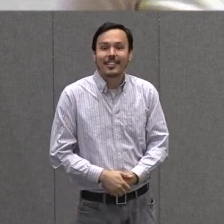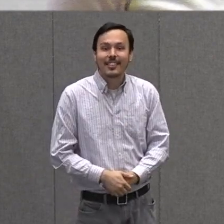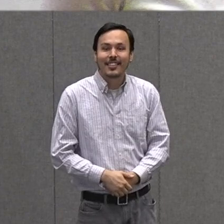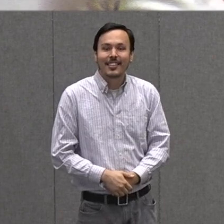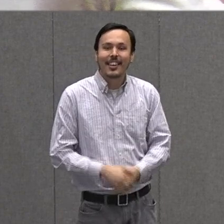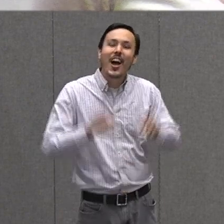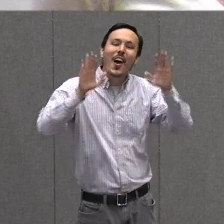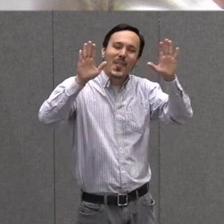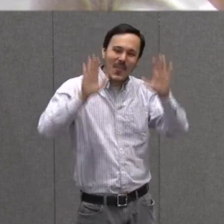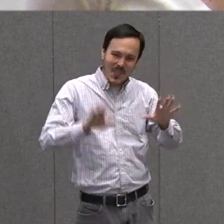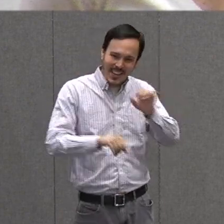Great job.